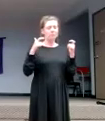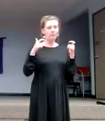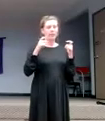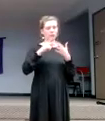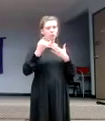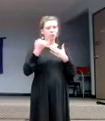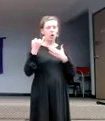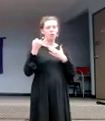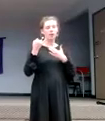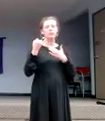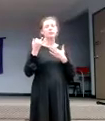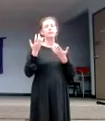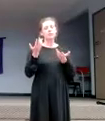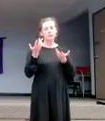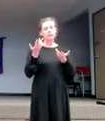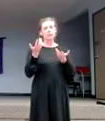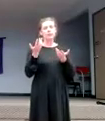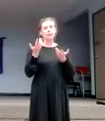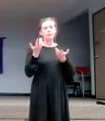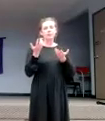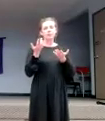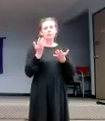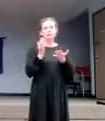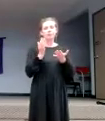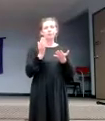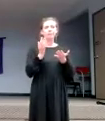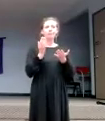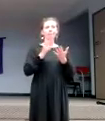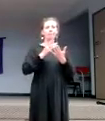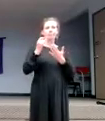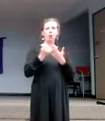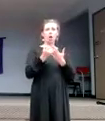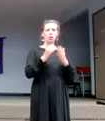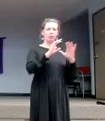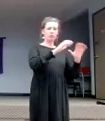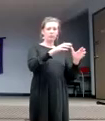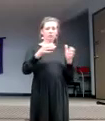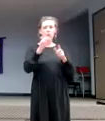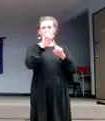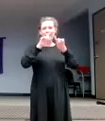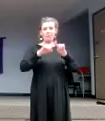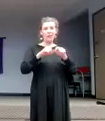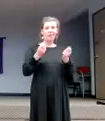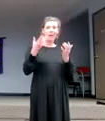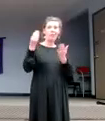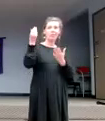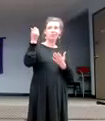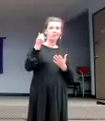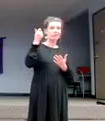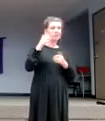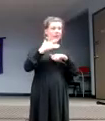project. And these projects are also dependent on how much funding that is available. So we